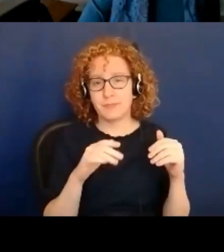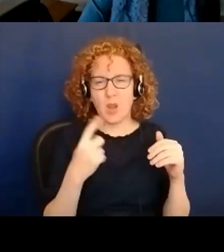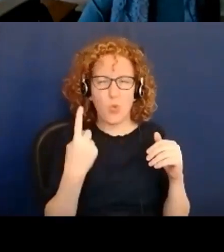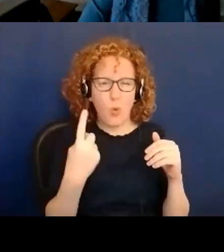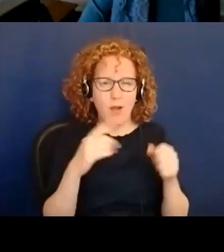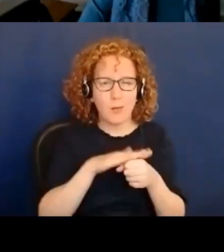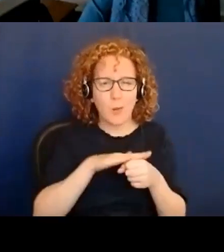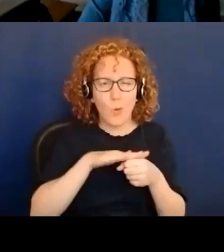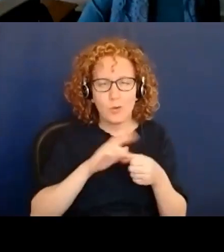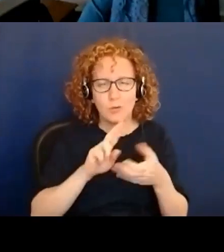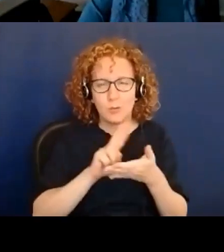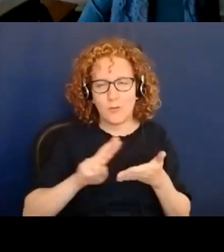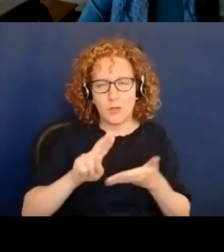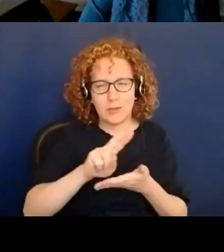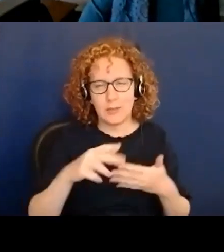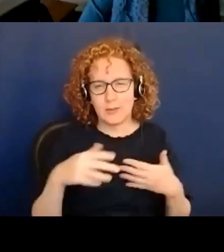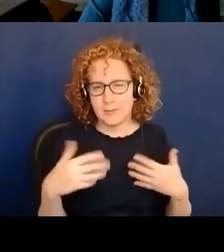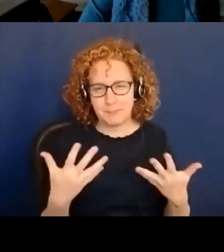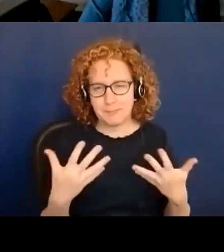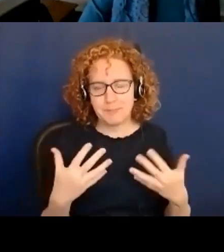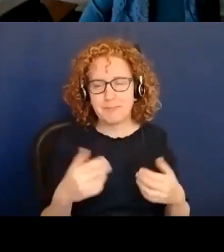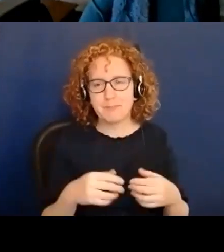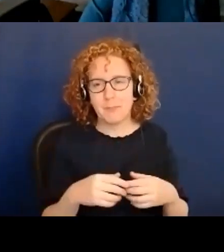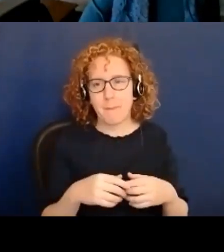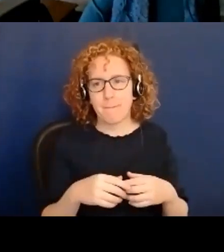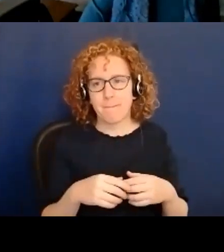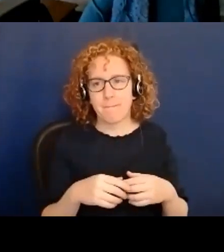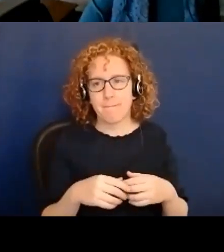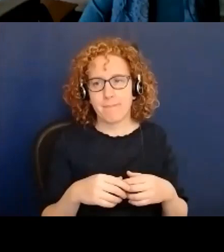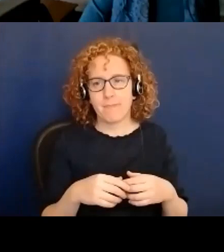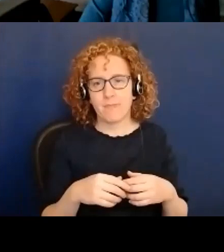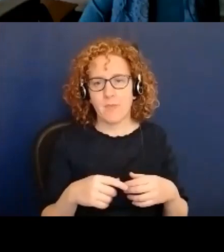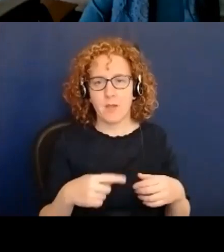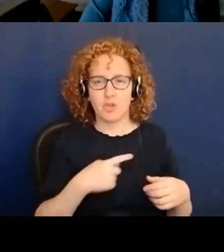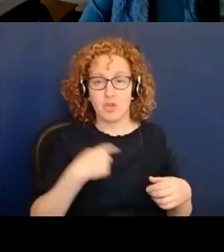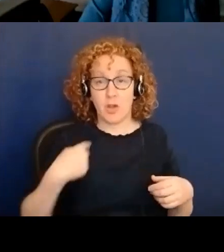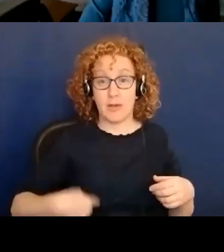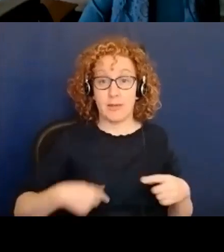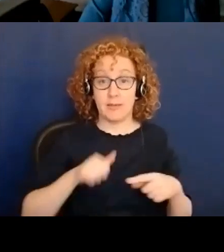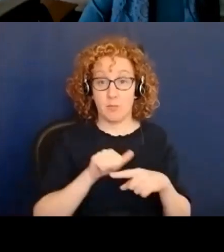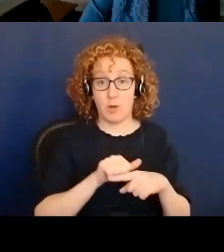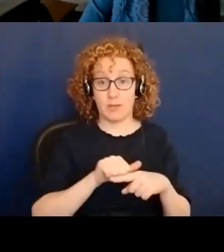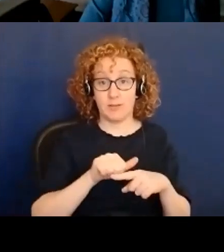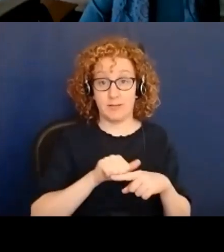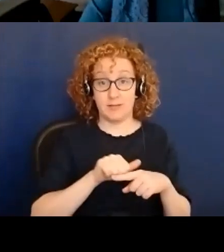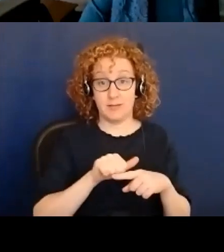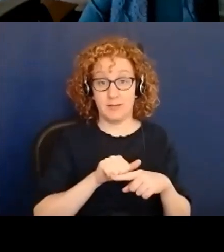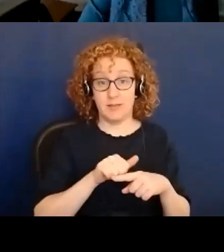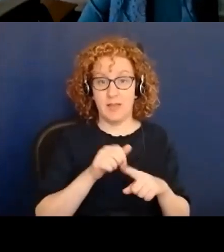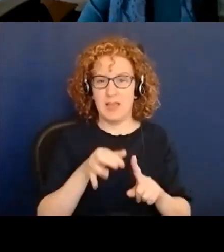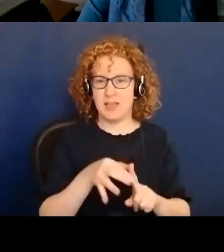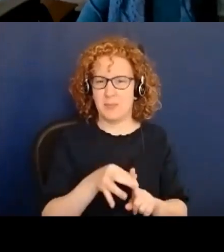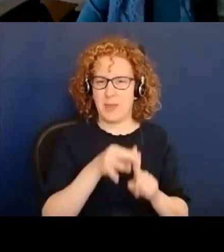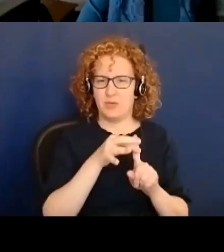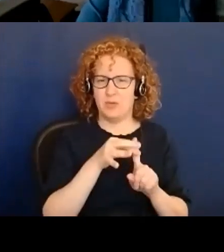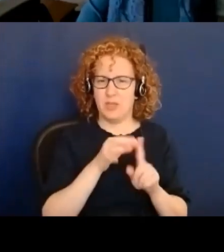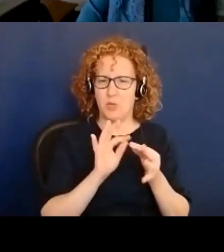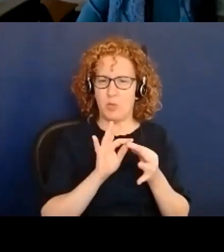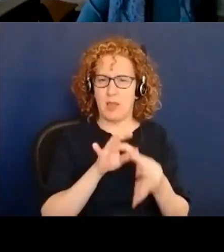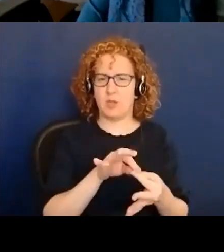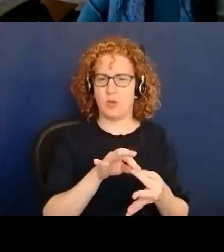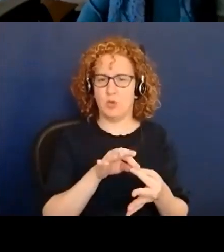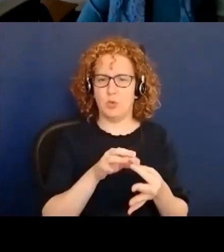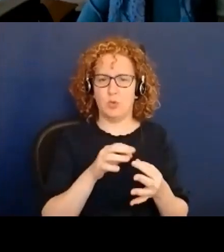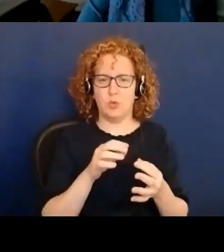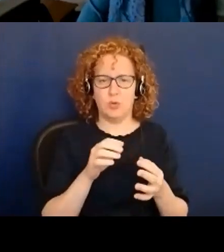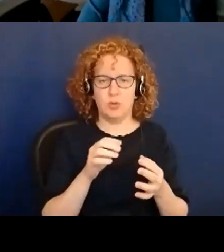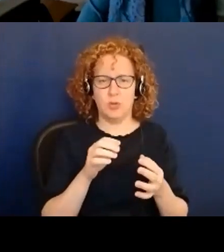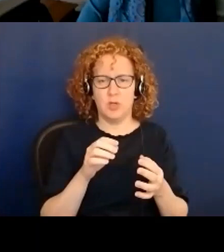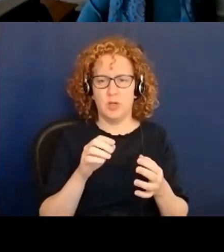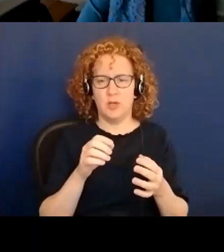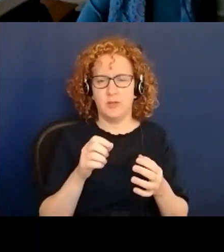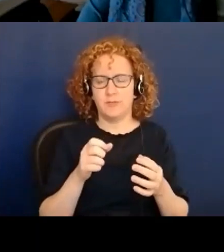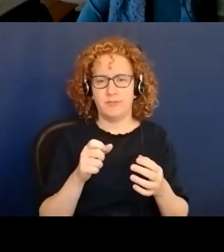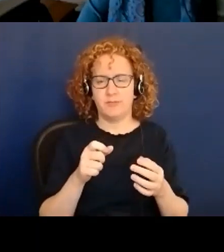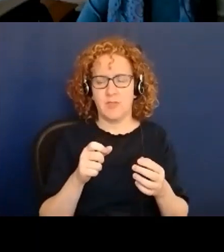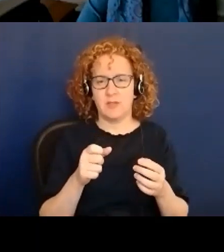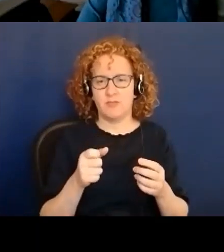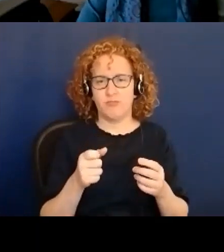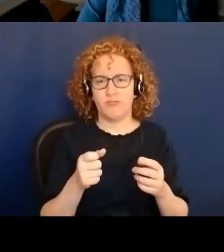universities on on Chinese practices especially as relates to arbitrary detention and uh exit bans on